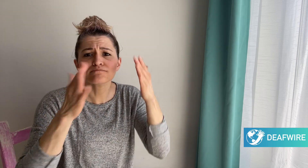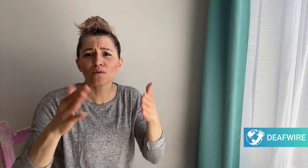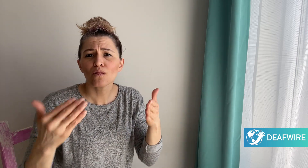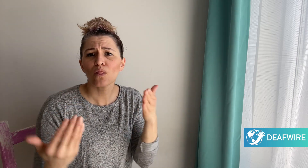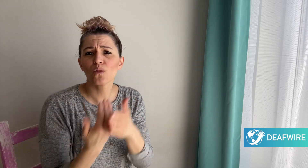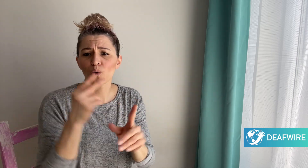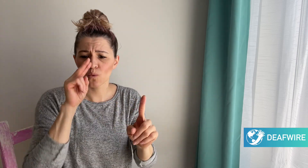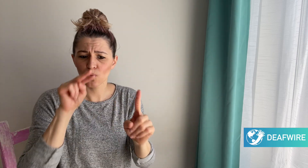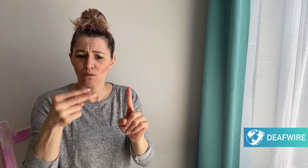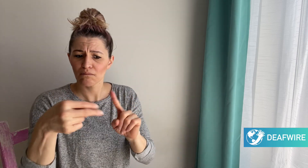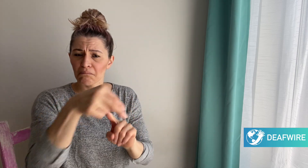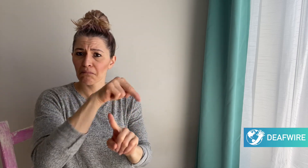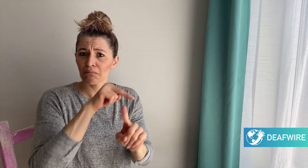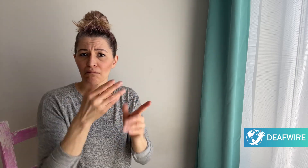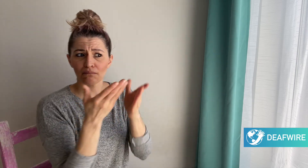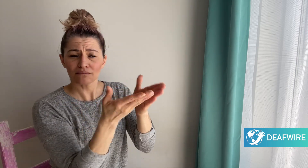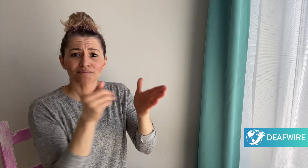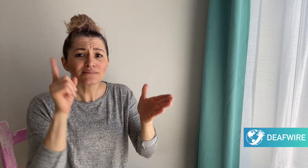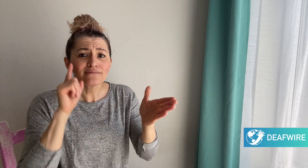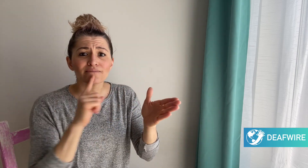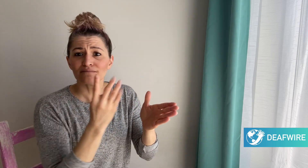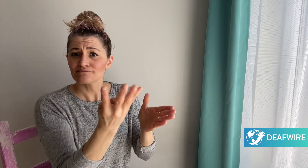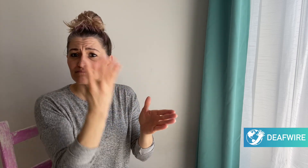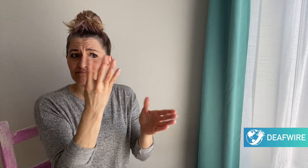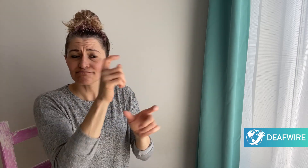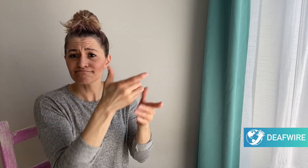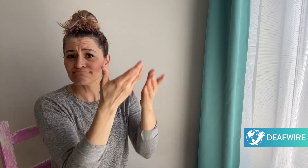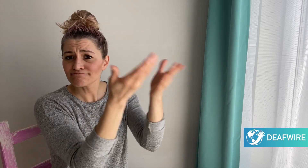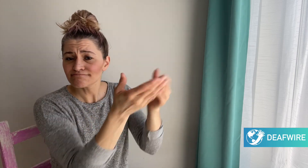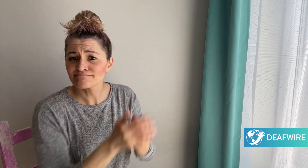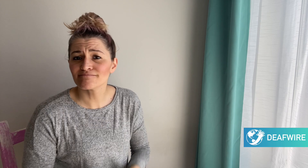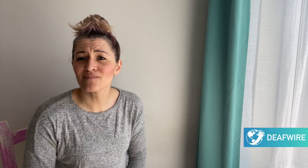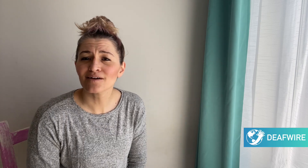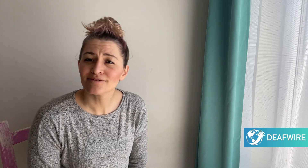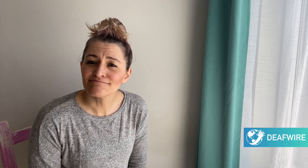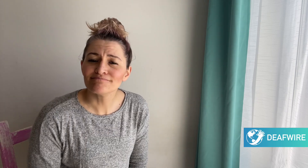a new perspective on Deaf prisoners.